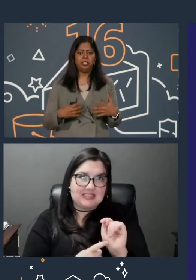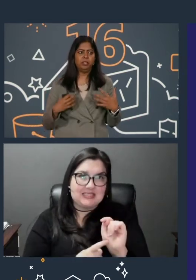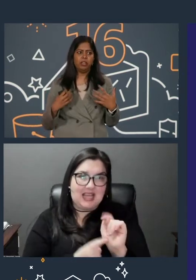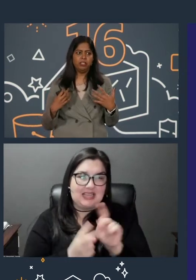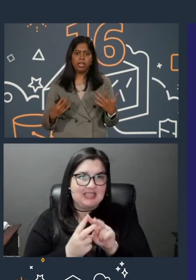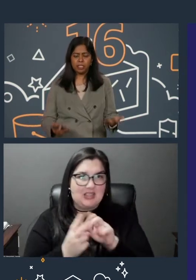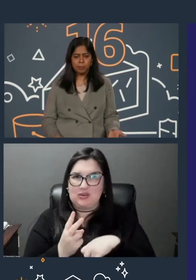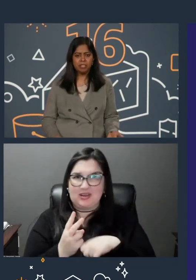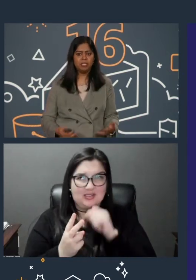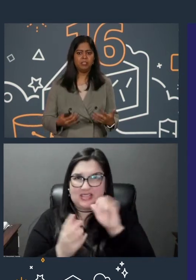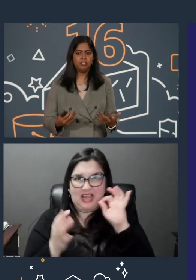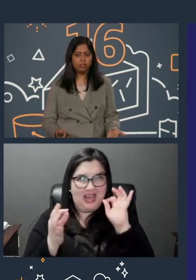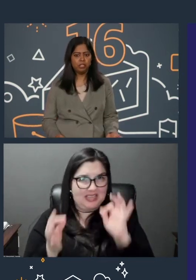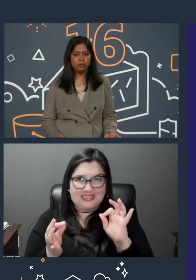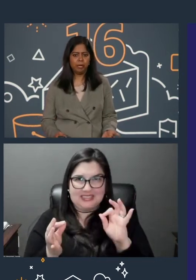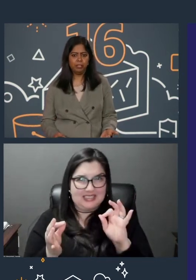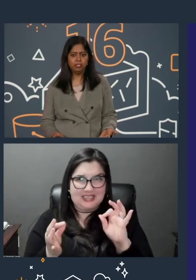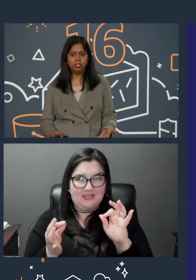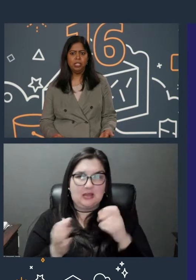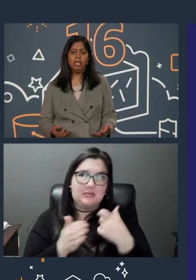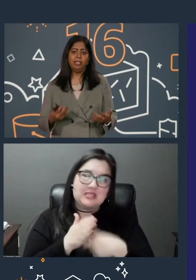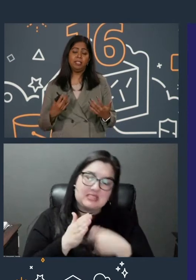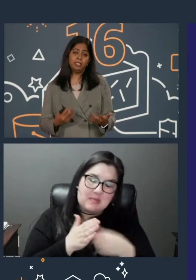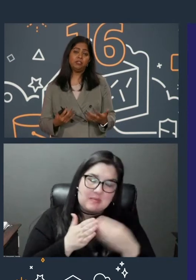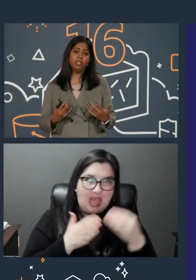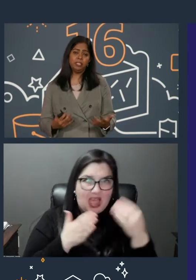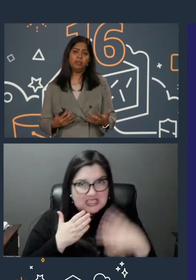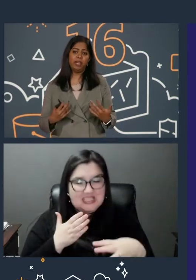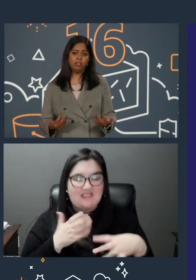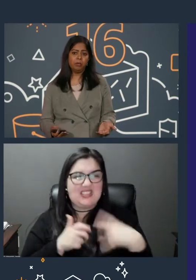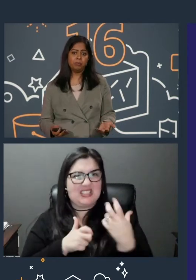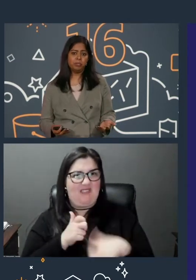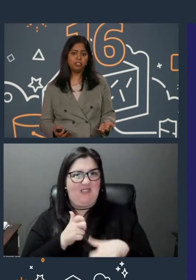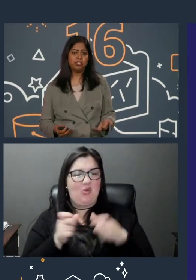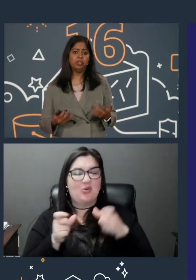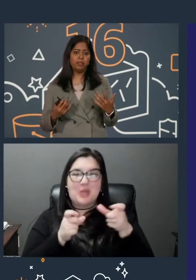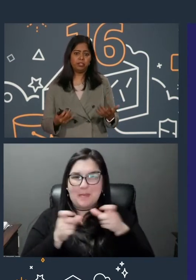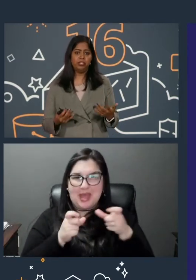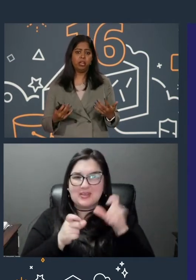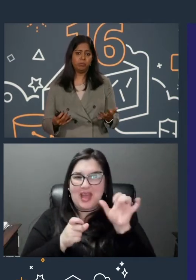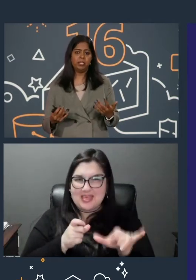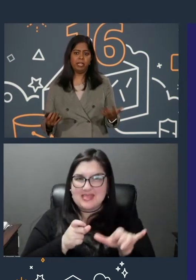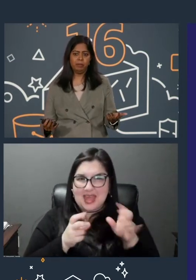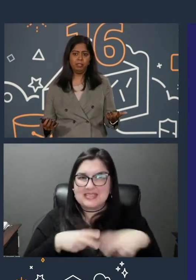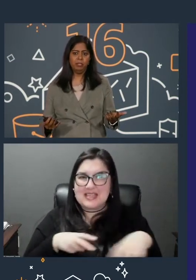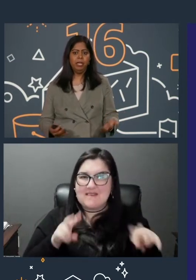you know, they got expensive and difficult to manage. And this is really the value proposition of S3 Object Lambda.